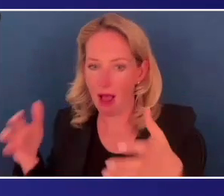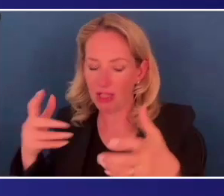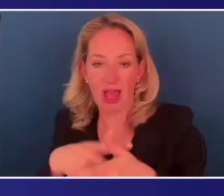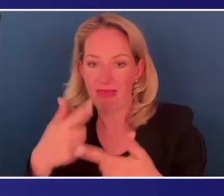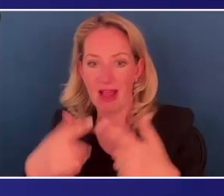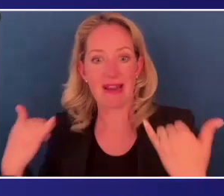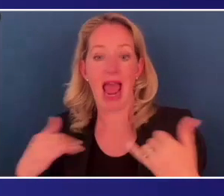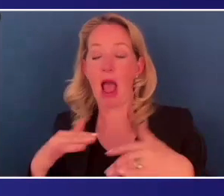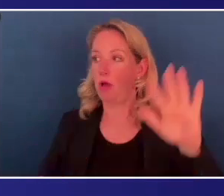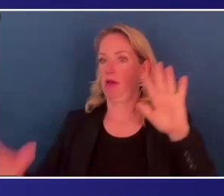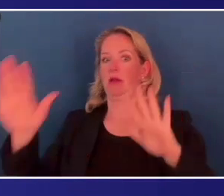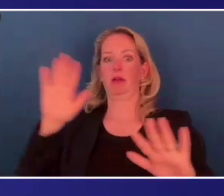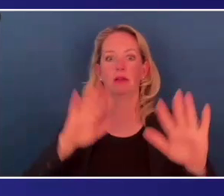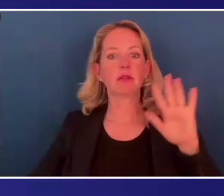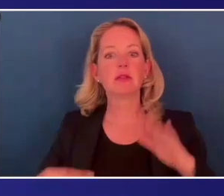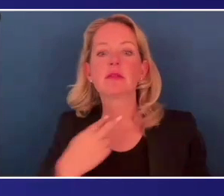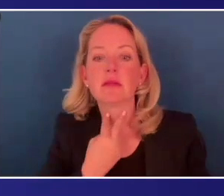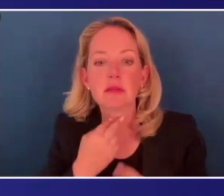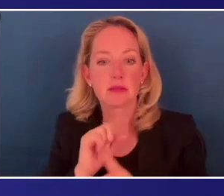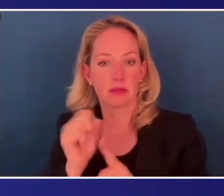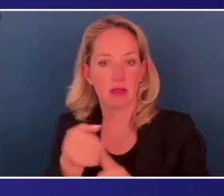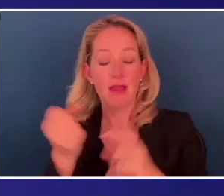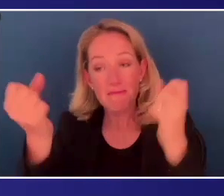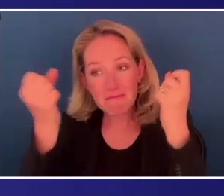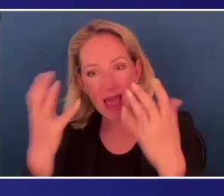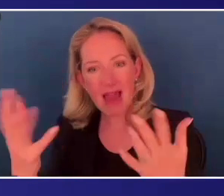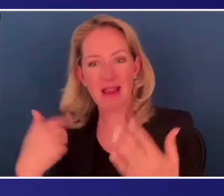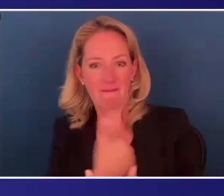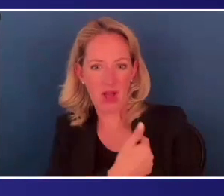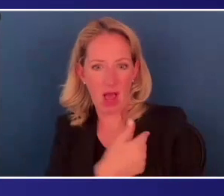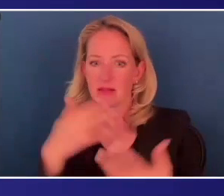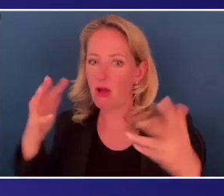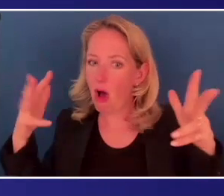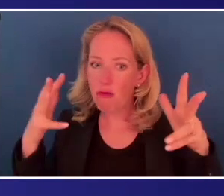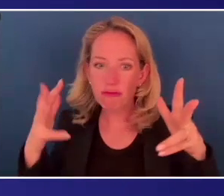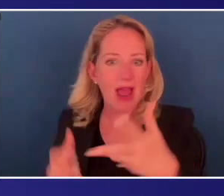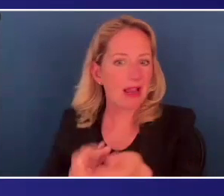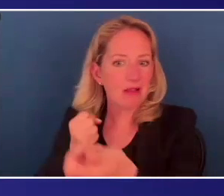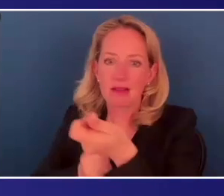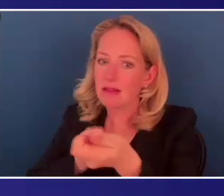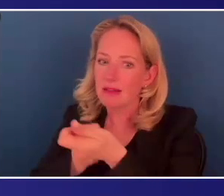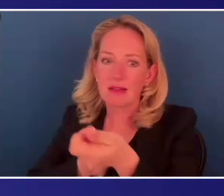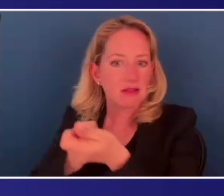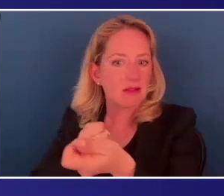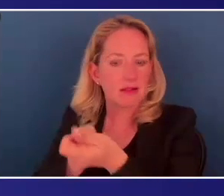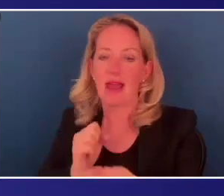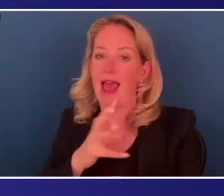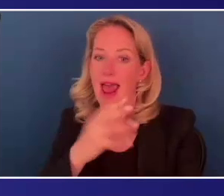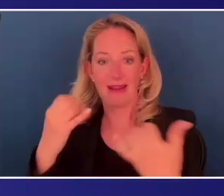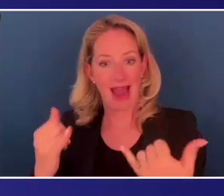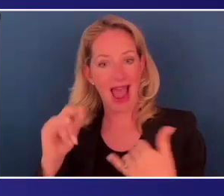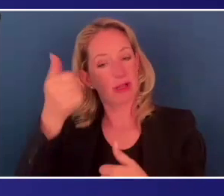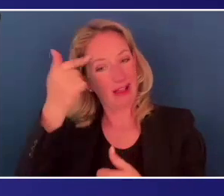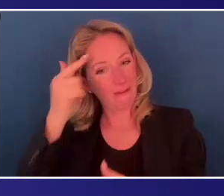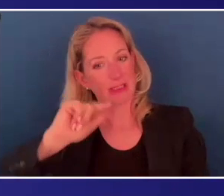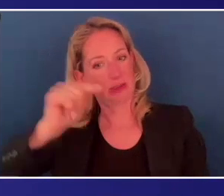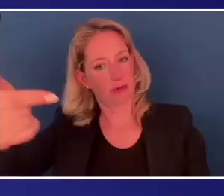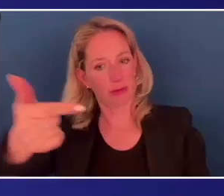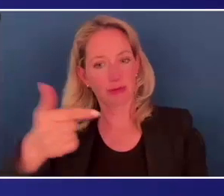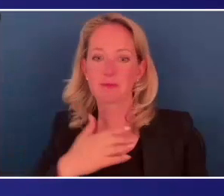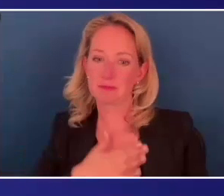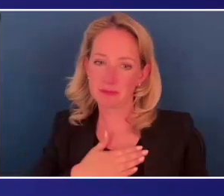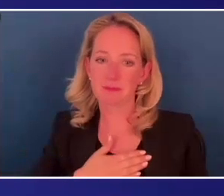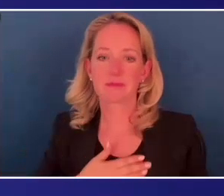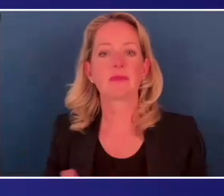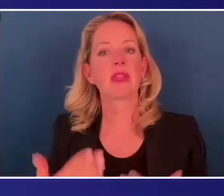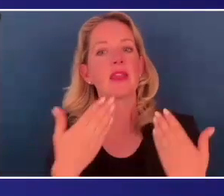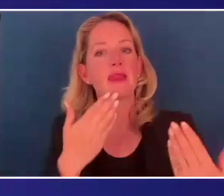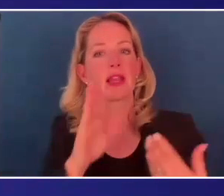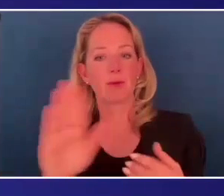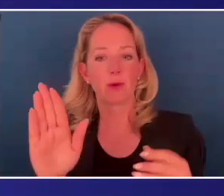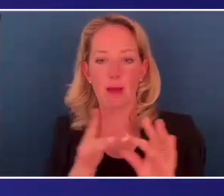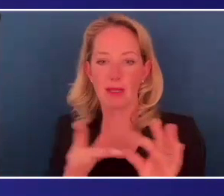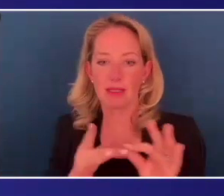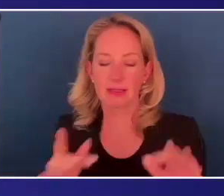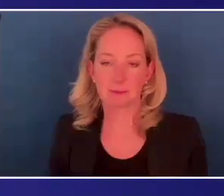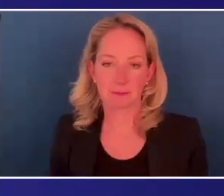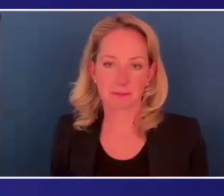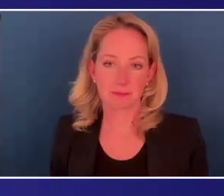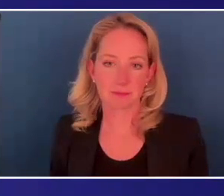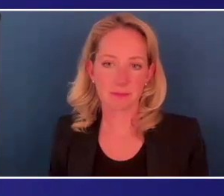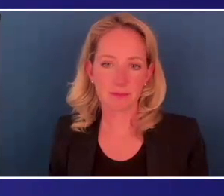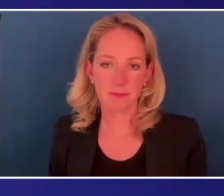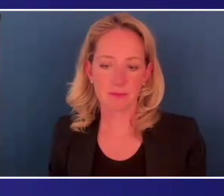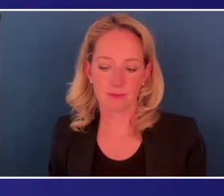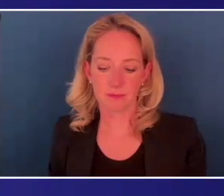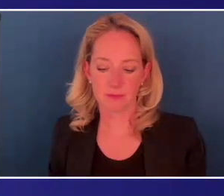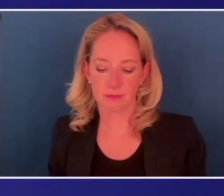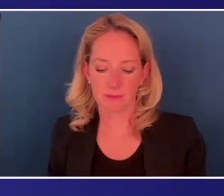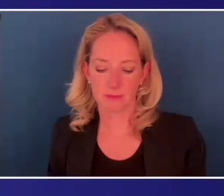Thank you. Thank you for your comments.